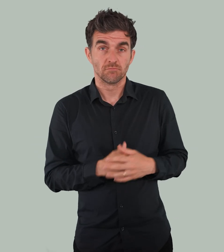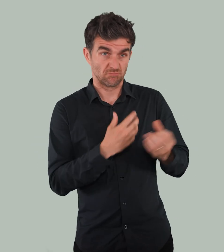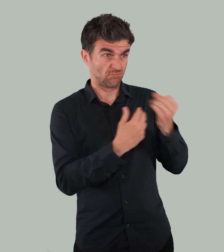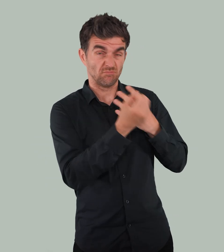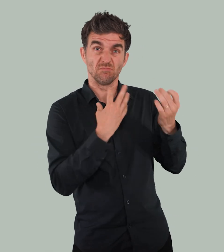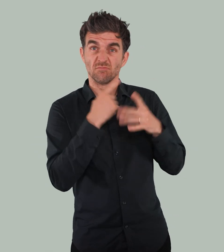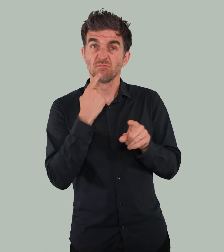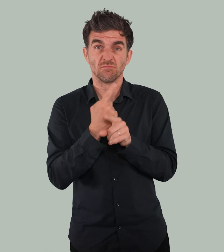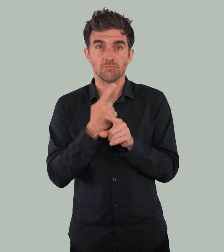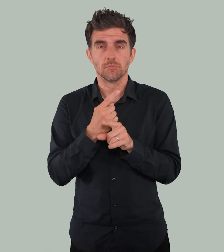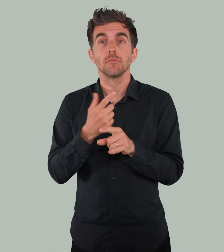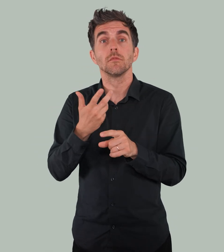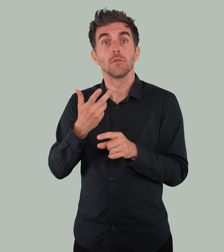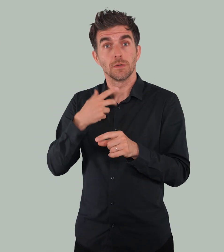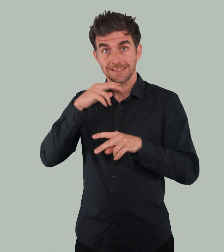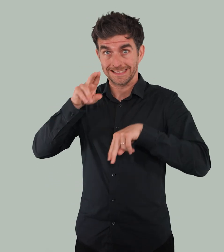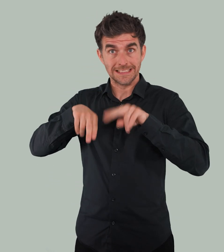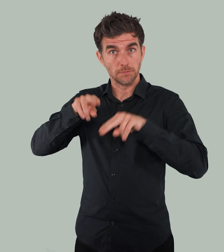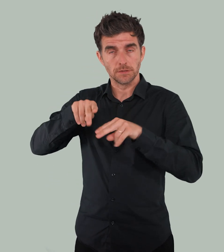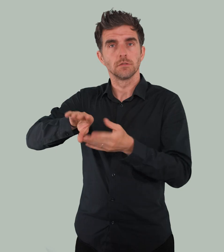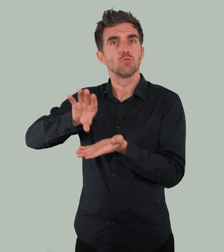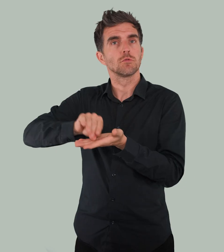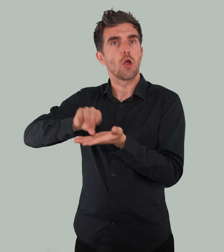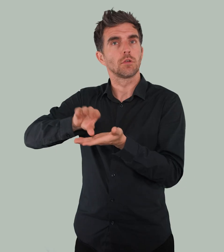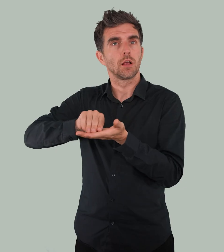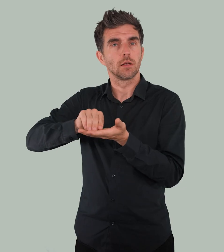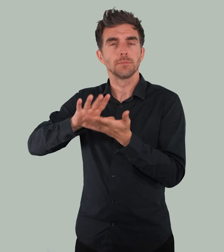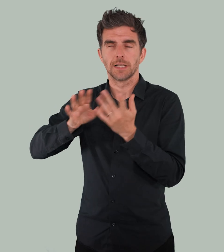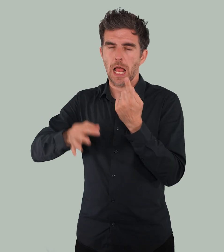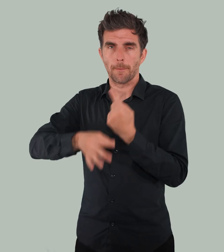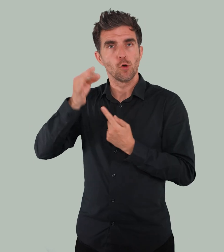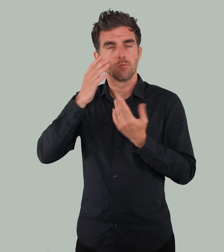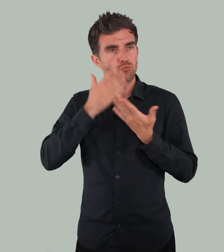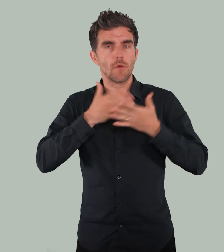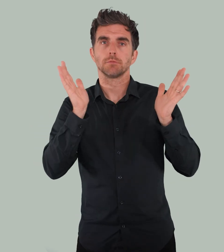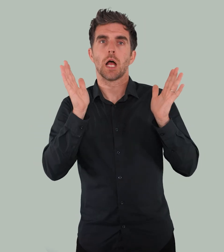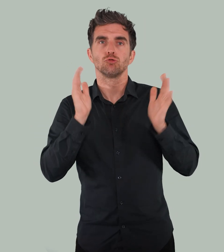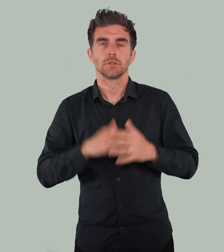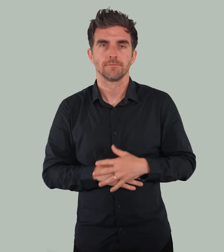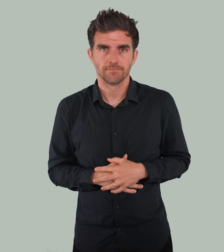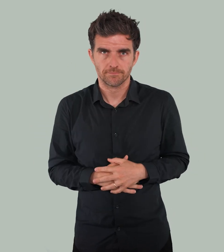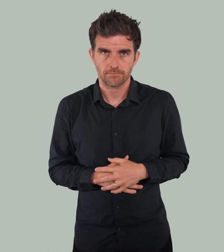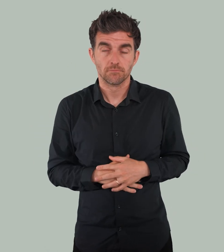Respondents suggest recording assessments to improve transparency.